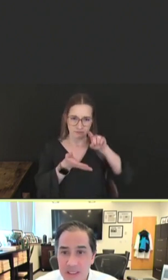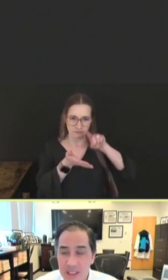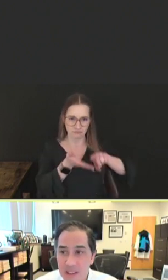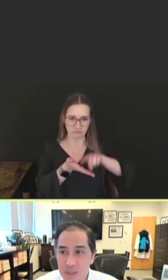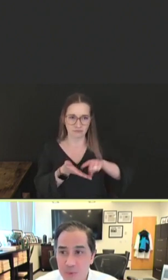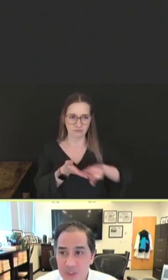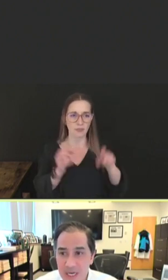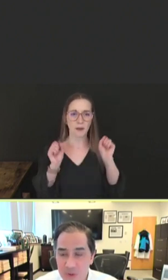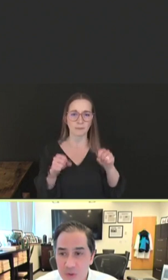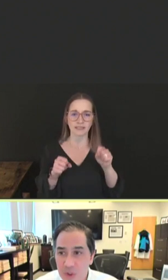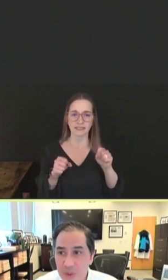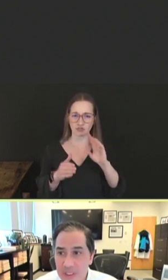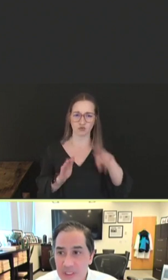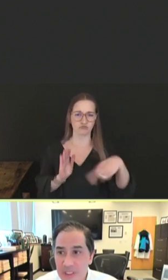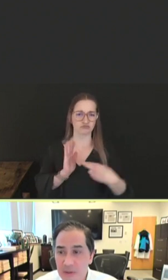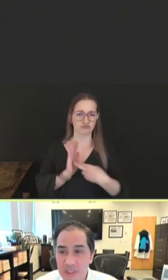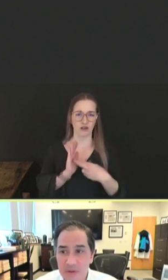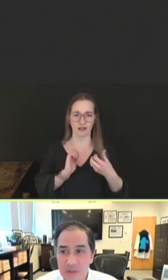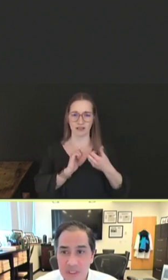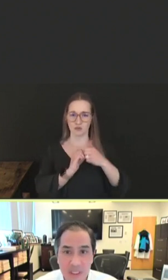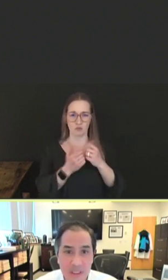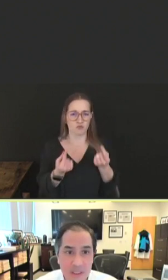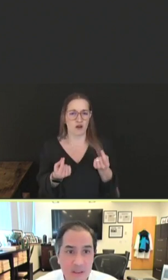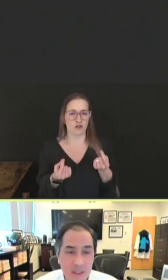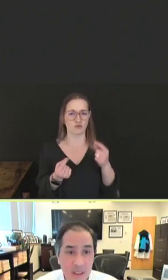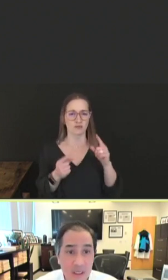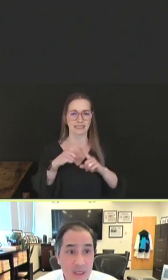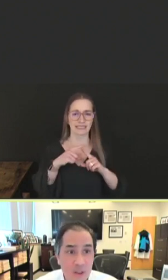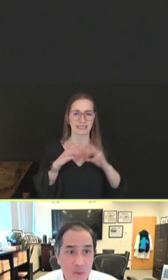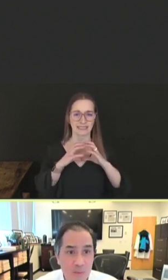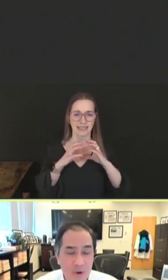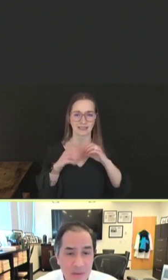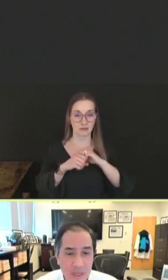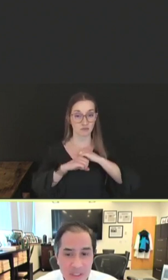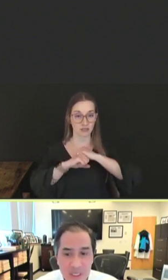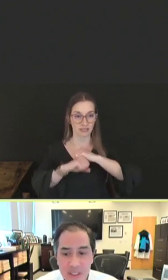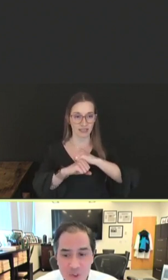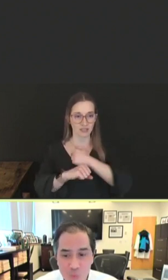cells and protection, we did a series of studies in non-human primates. This is